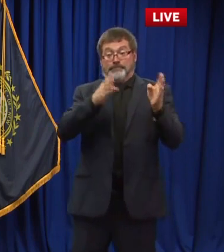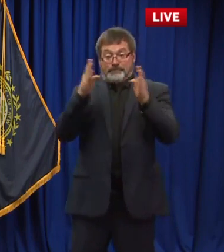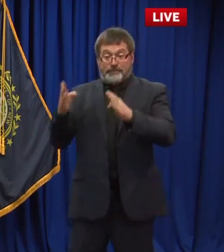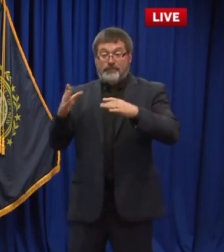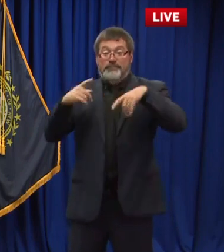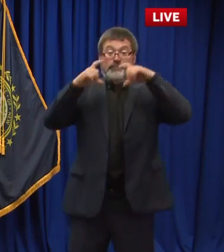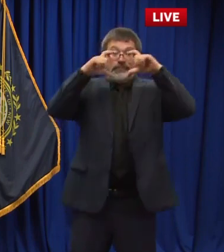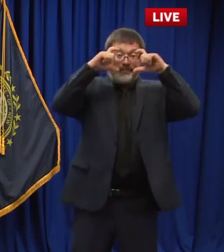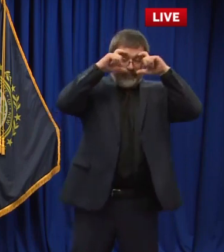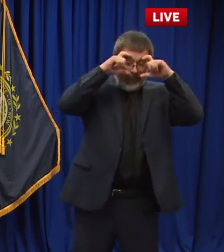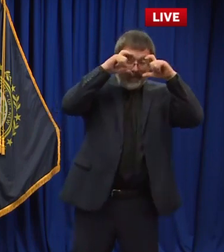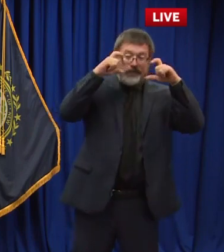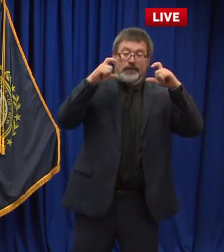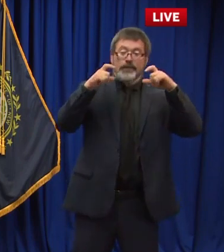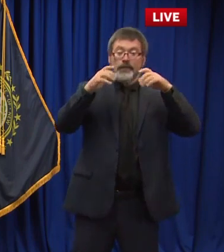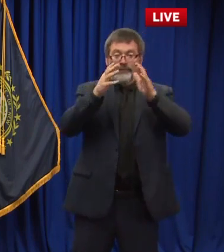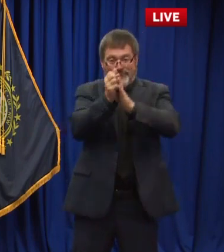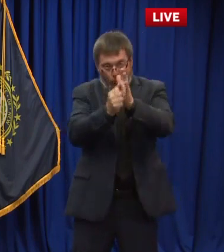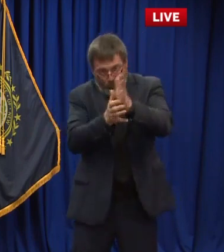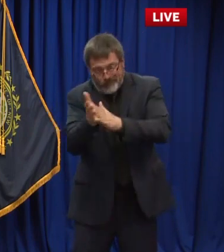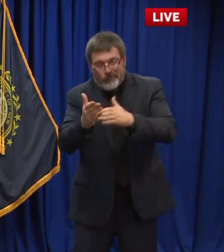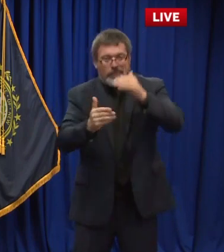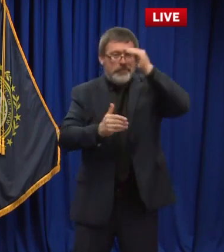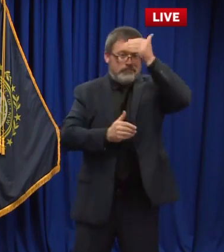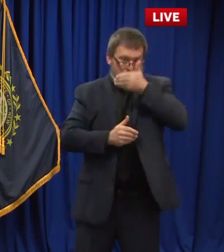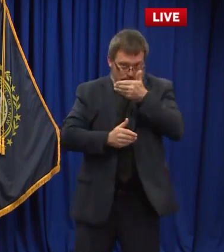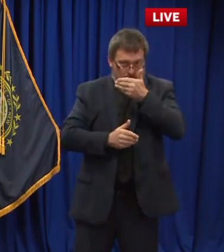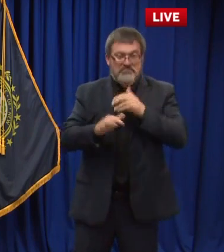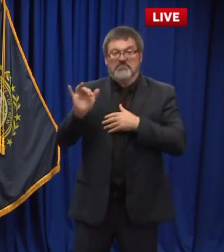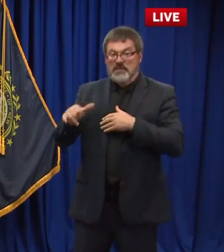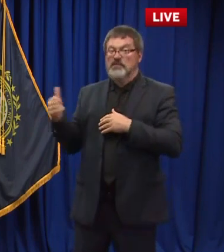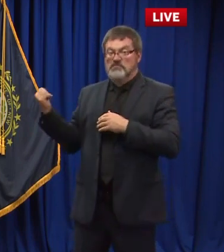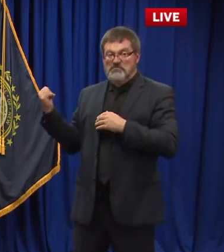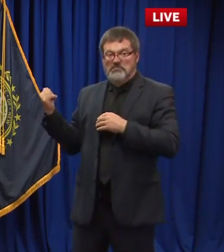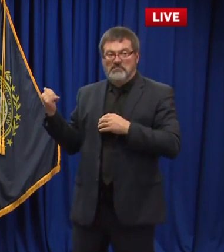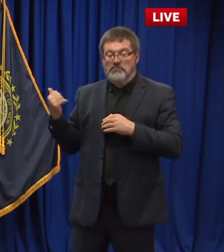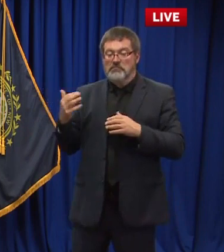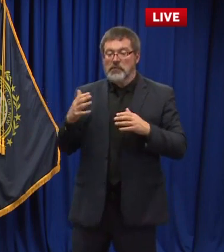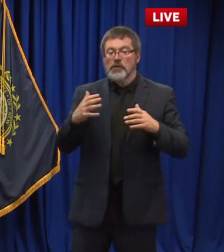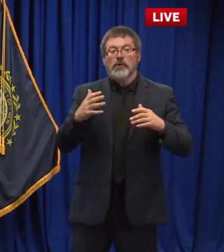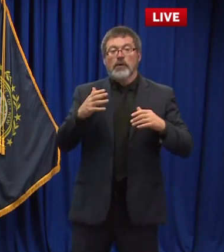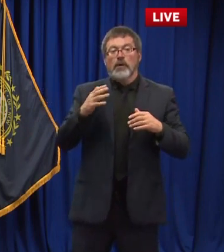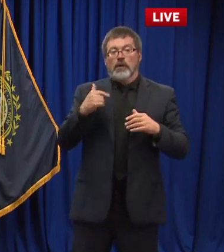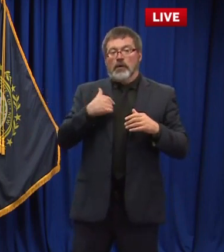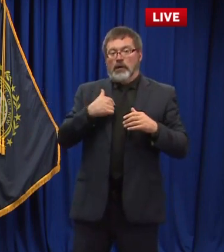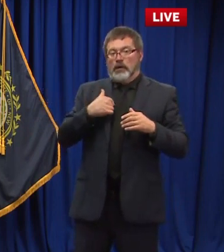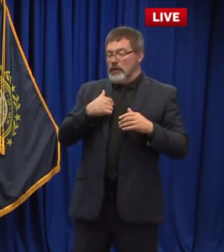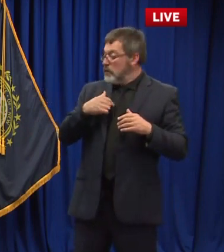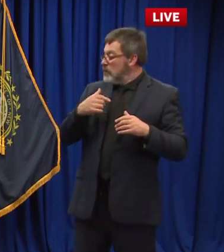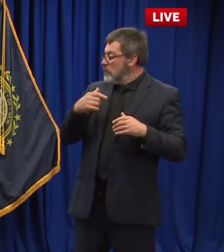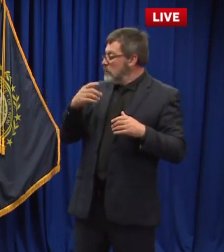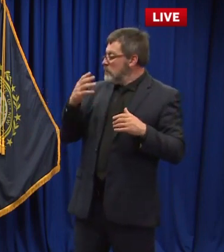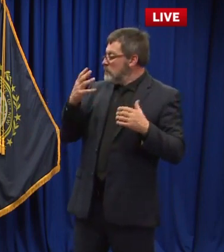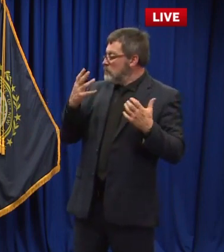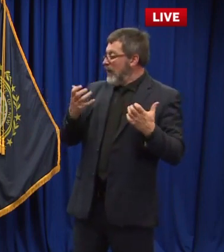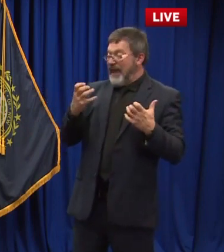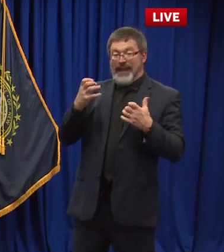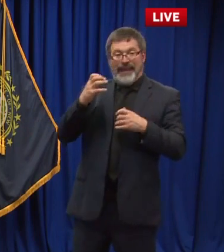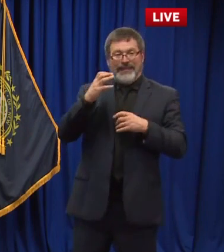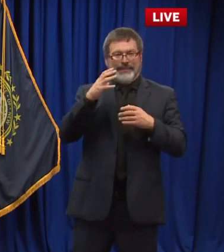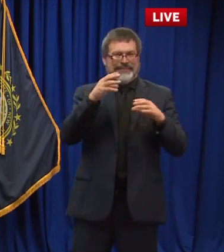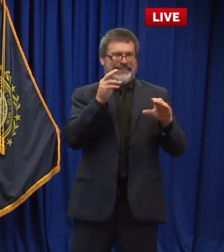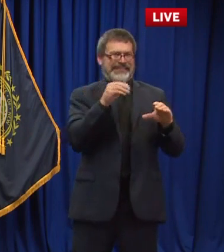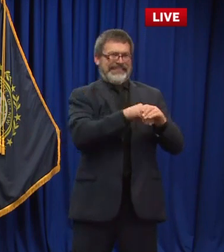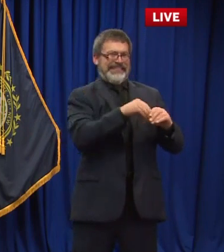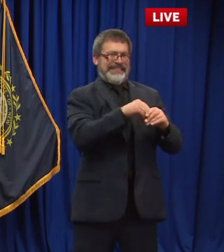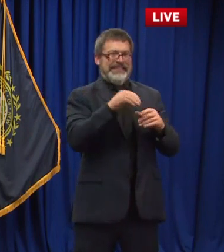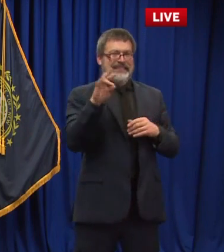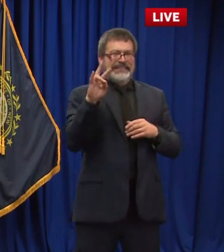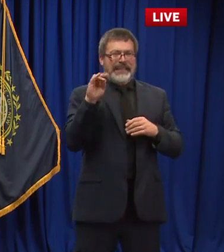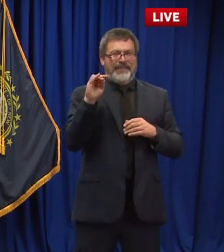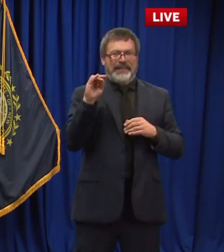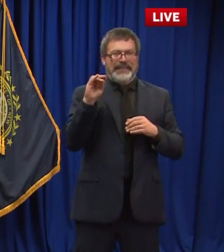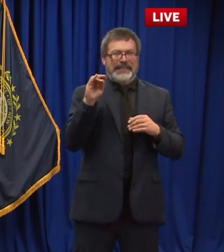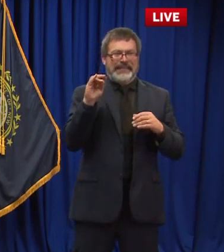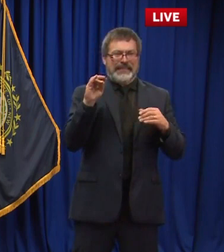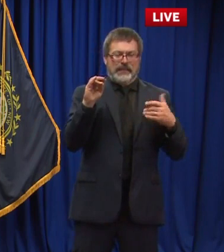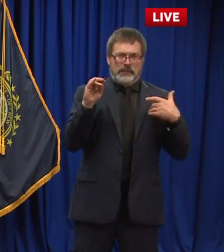MONTHS OF STORAGE ON HAND.